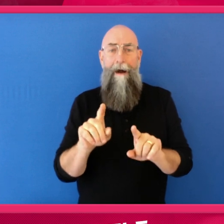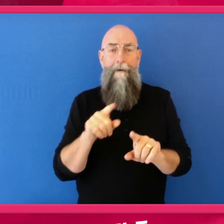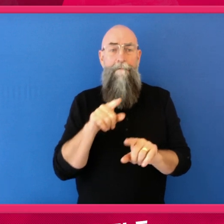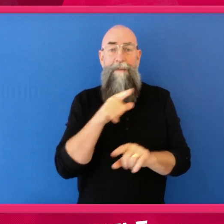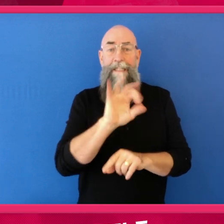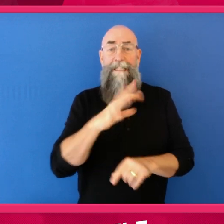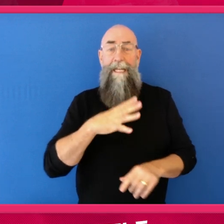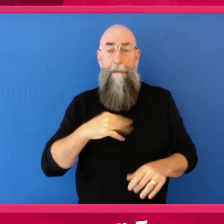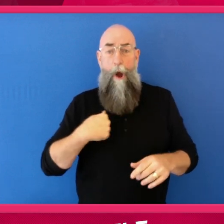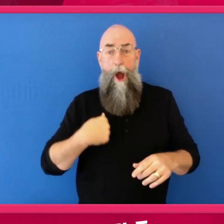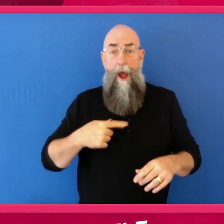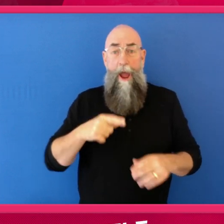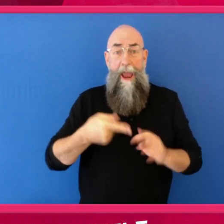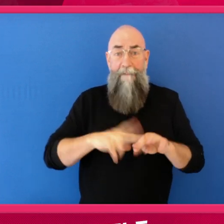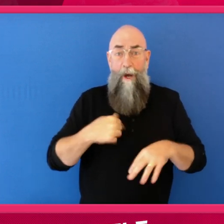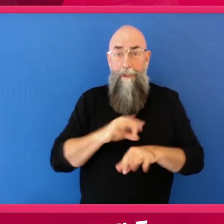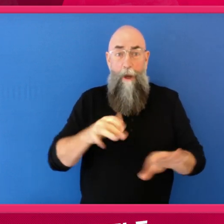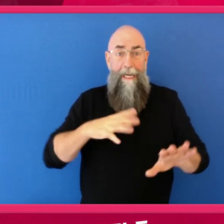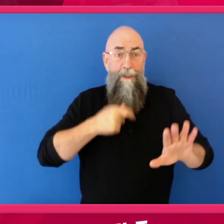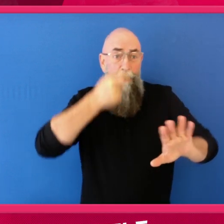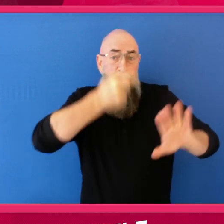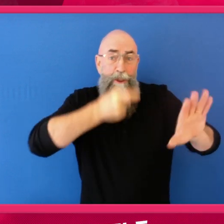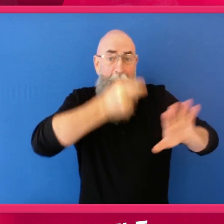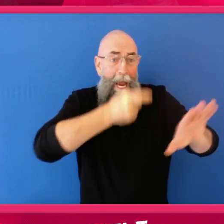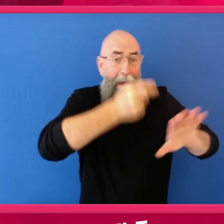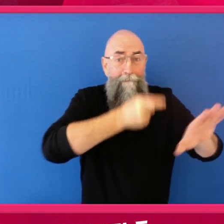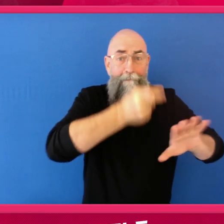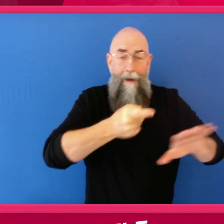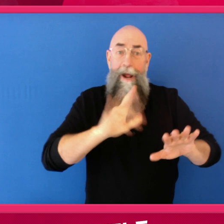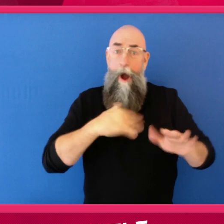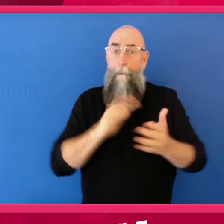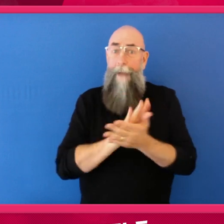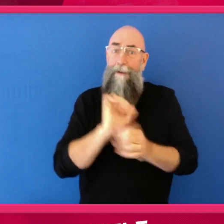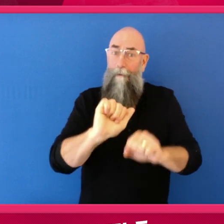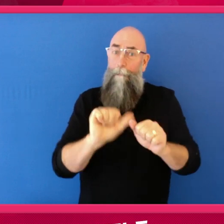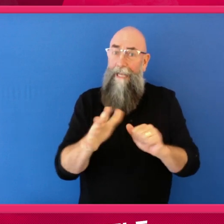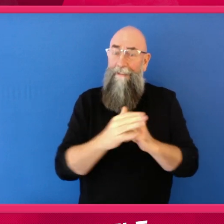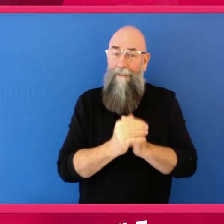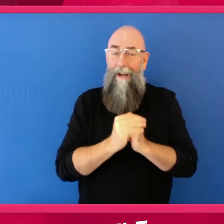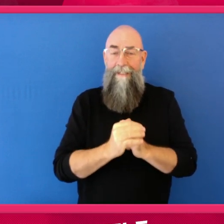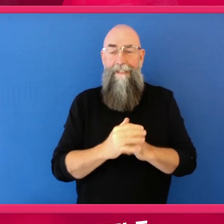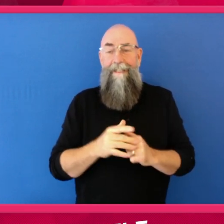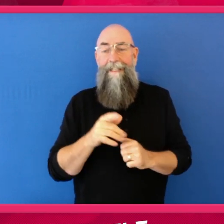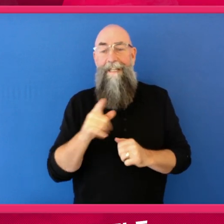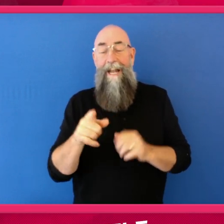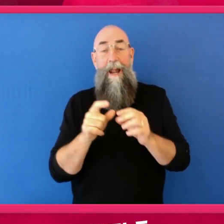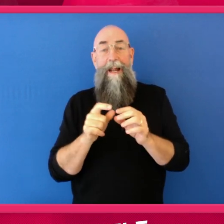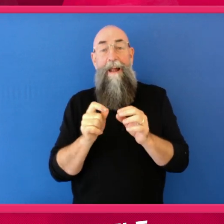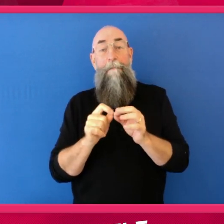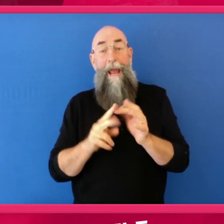Rowan Crothers: It takes me an hour to do my head and I still get so many cuts and everything.